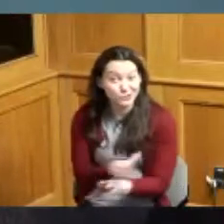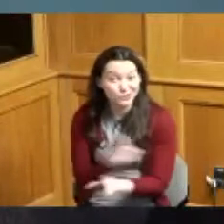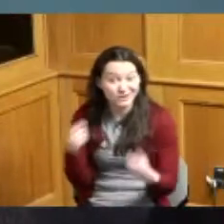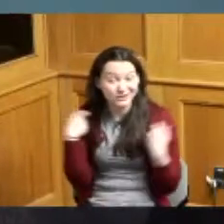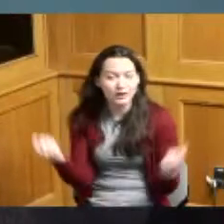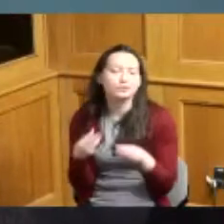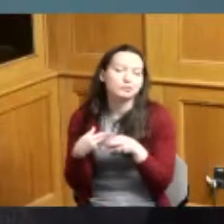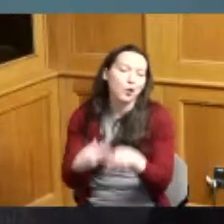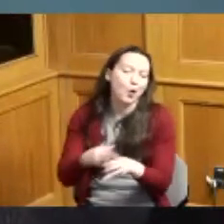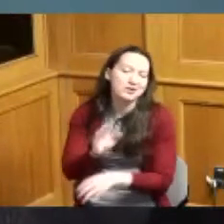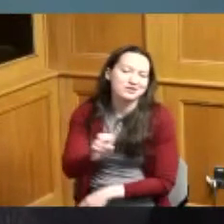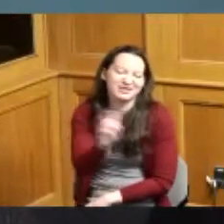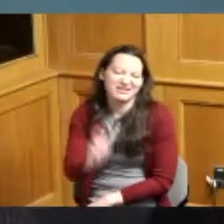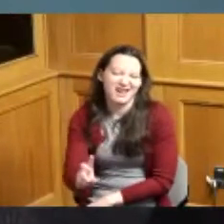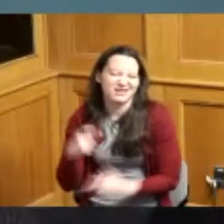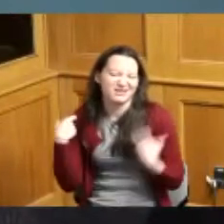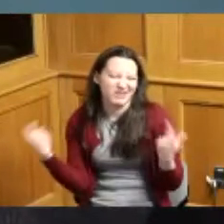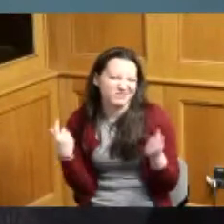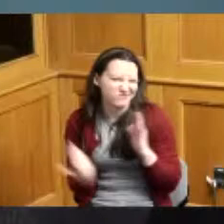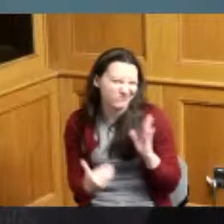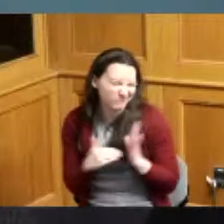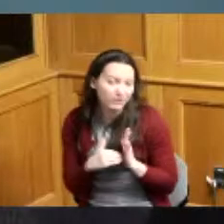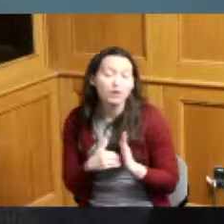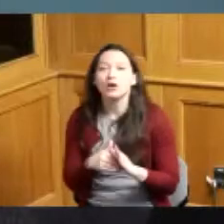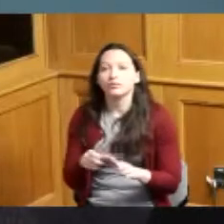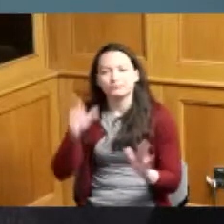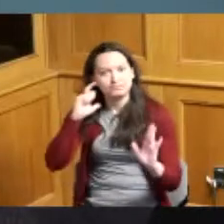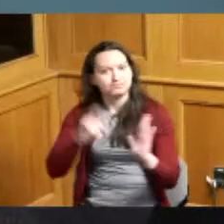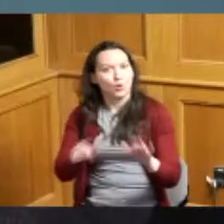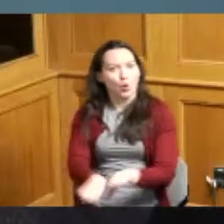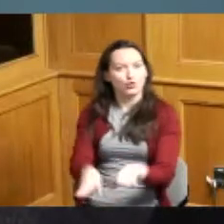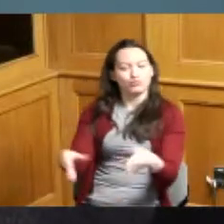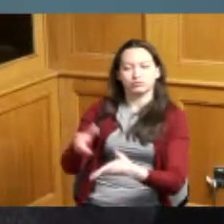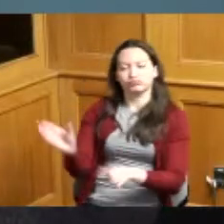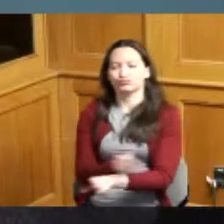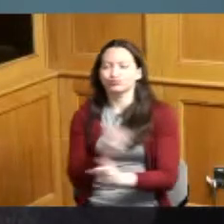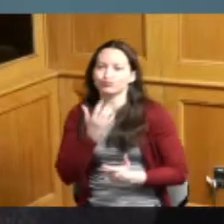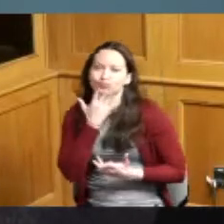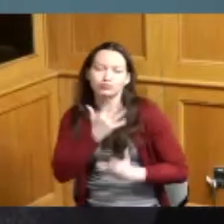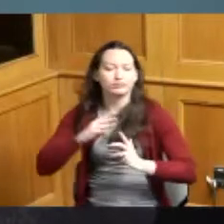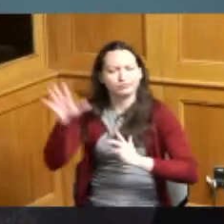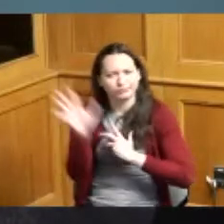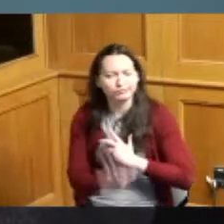the jazz festival then he was discovered and opened for her and he played all over the world